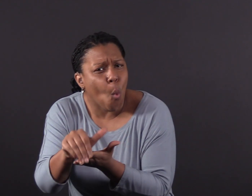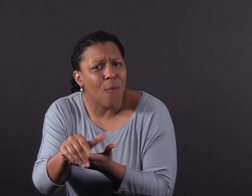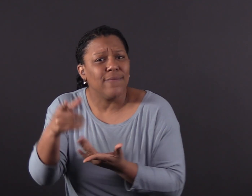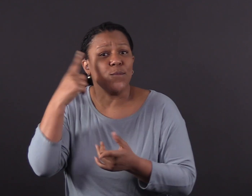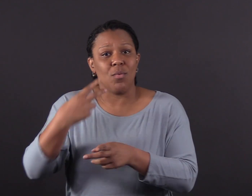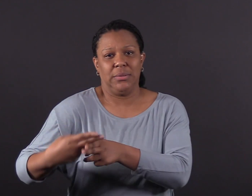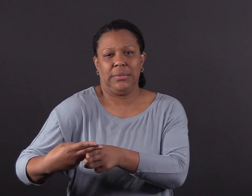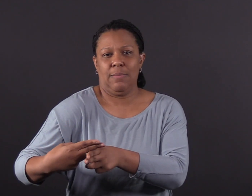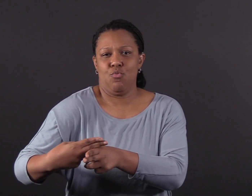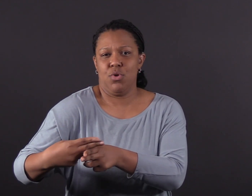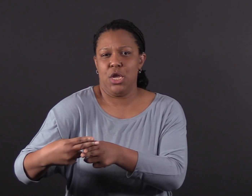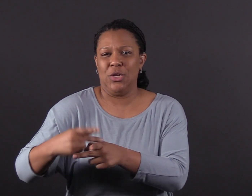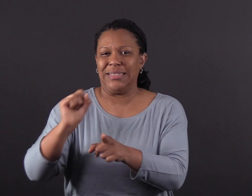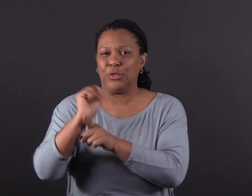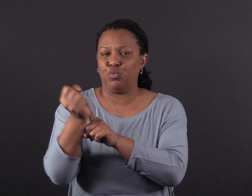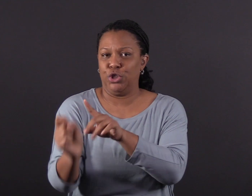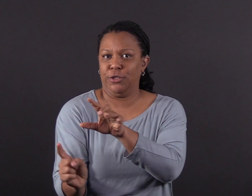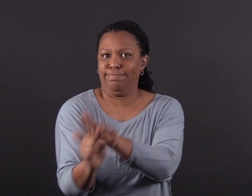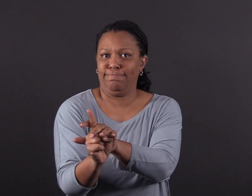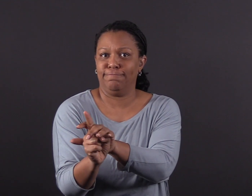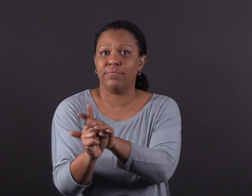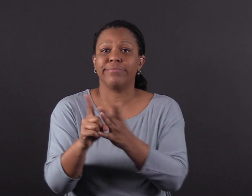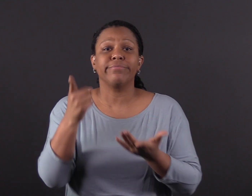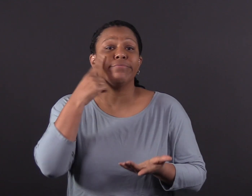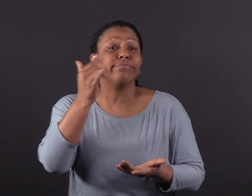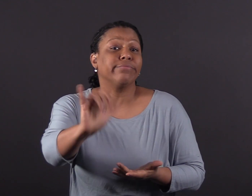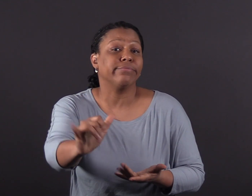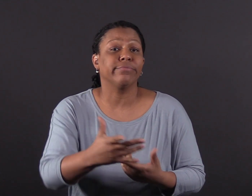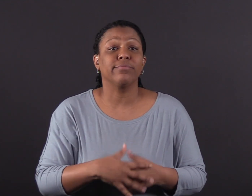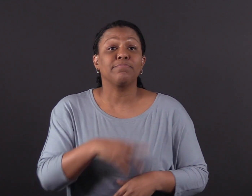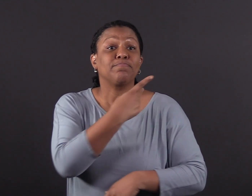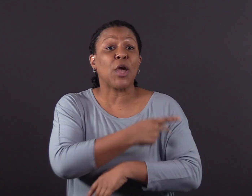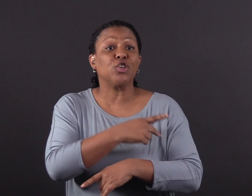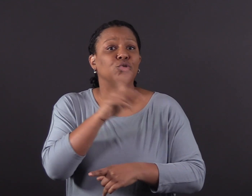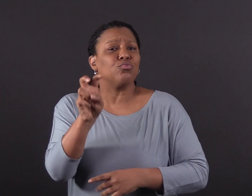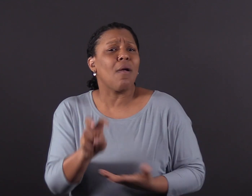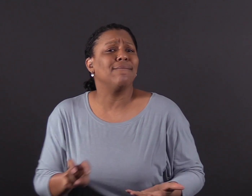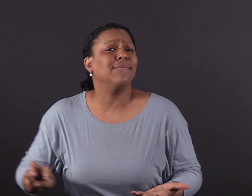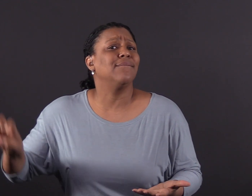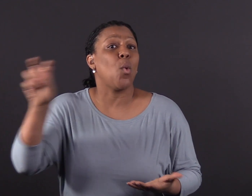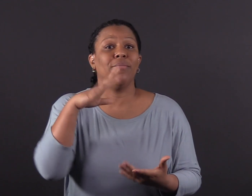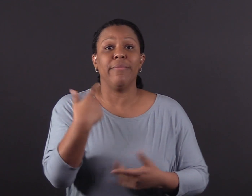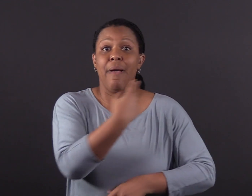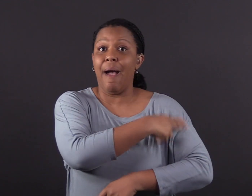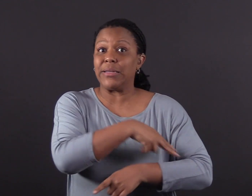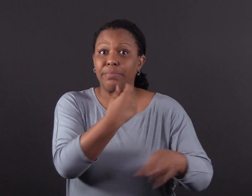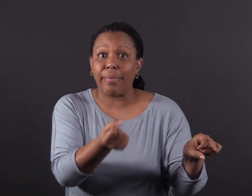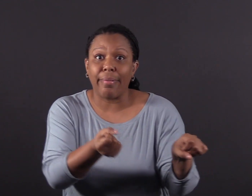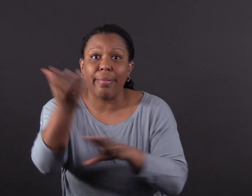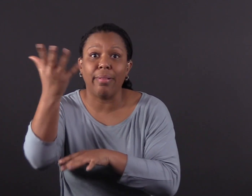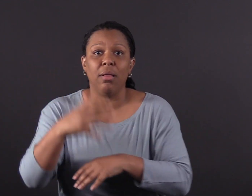for temporary situations, such as when the patient is traveling, or hospitalized. It